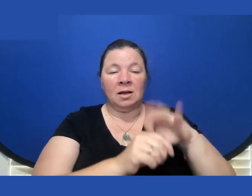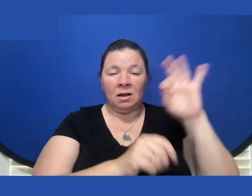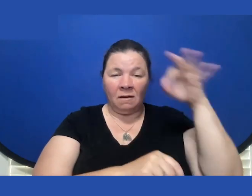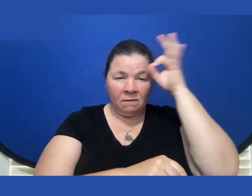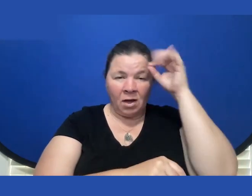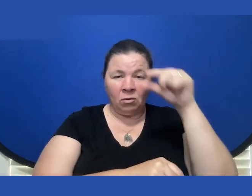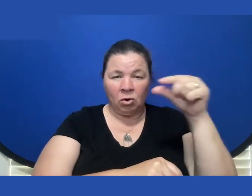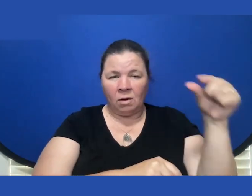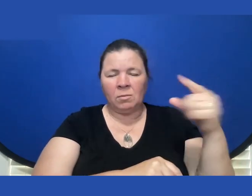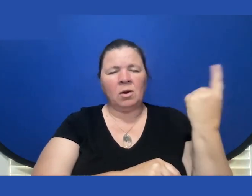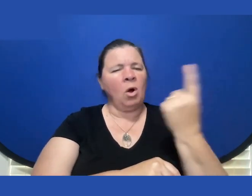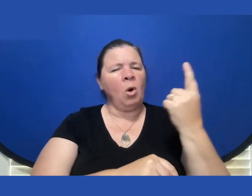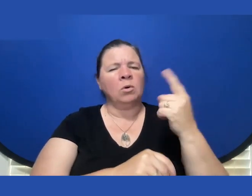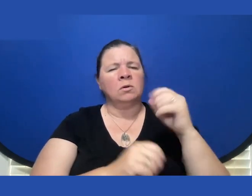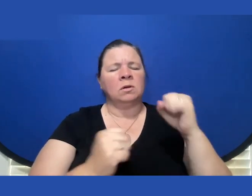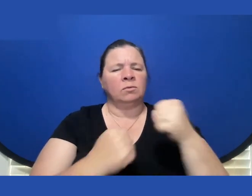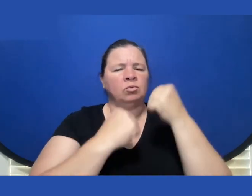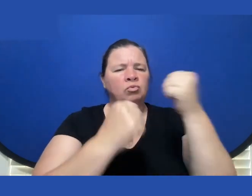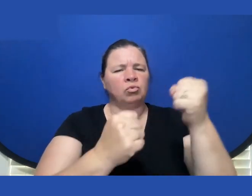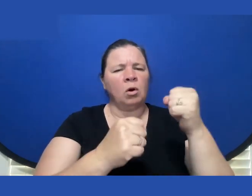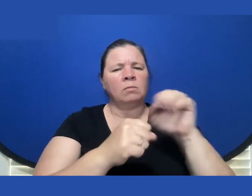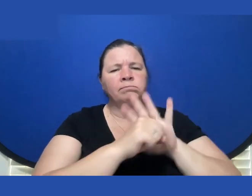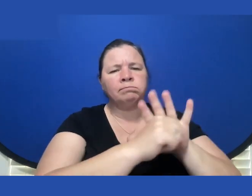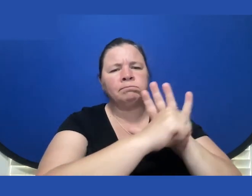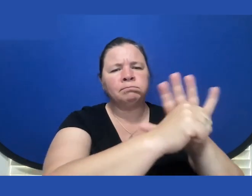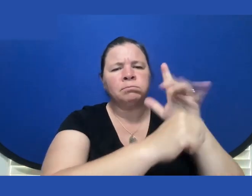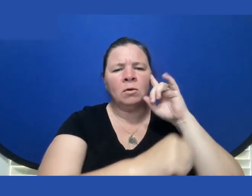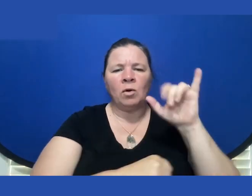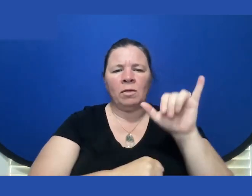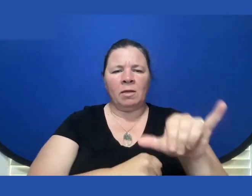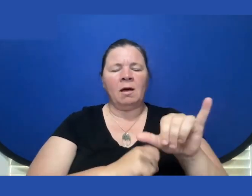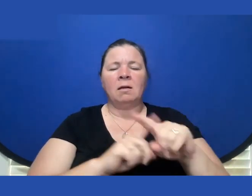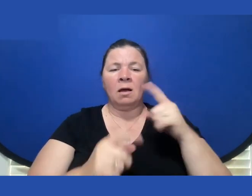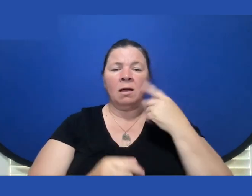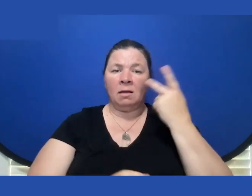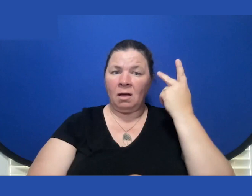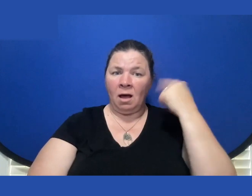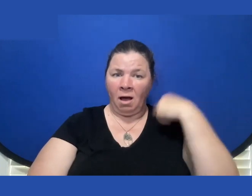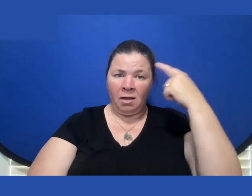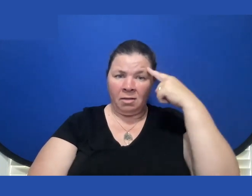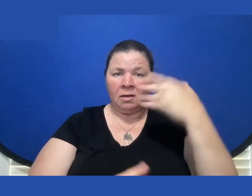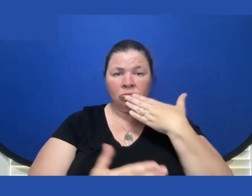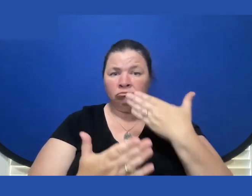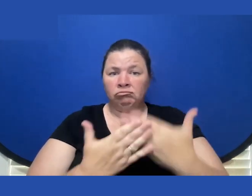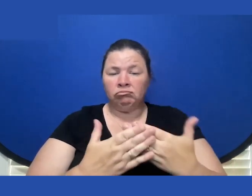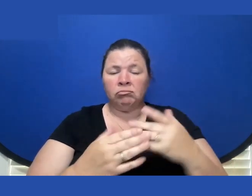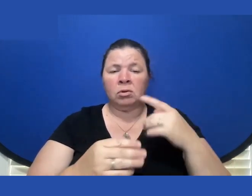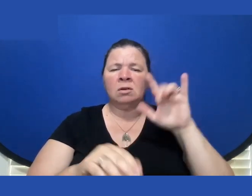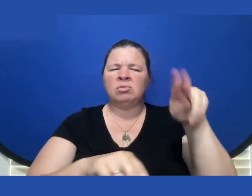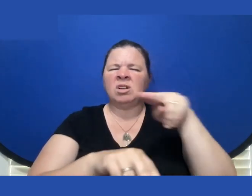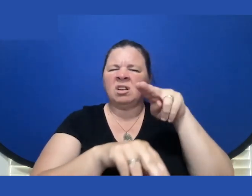they've always put really strong initiatives on that, which I think is great. I think it's just a natural kind of progress